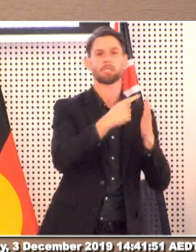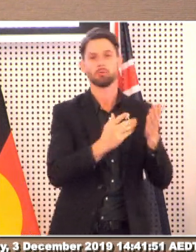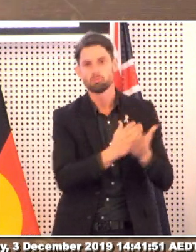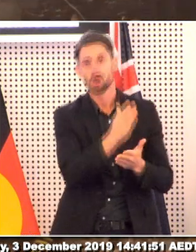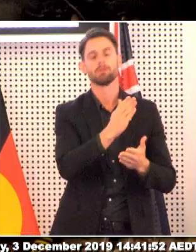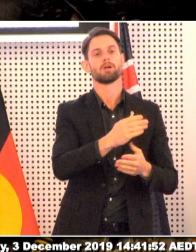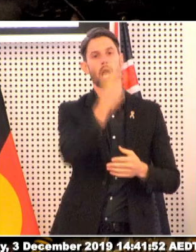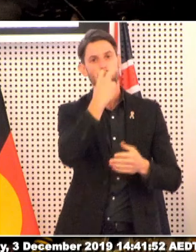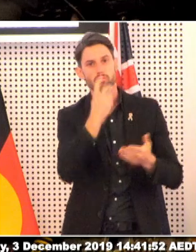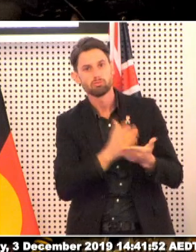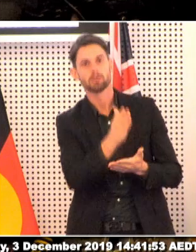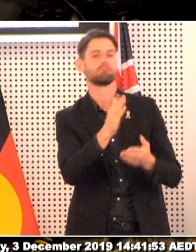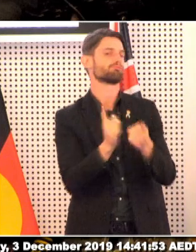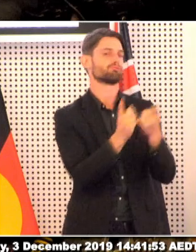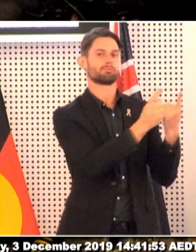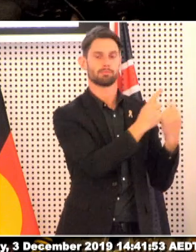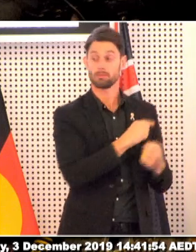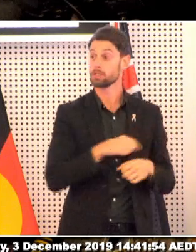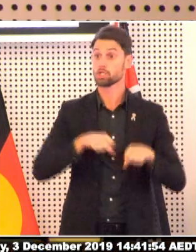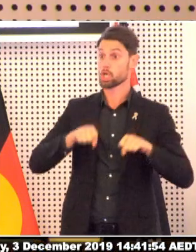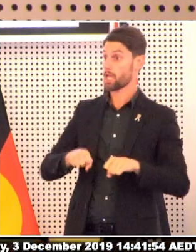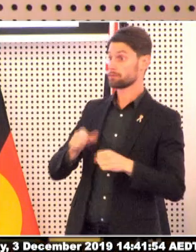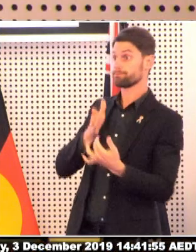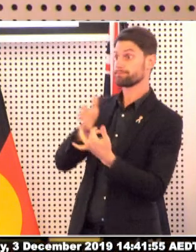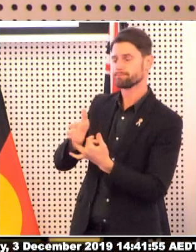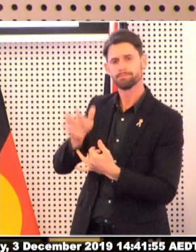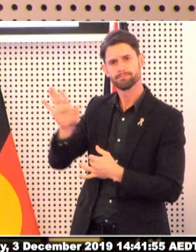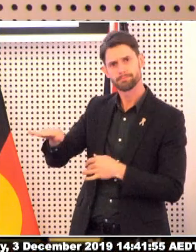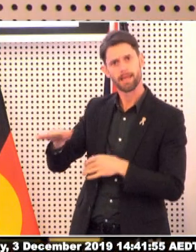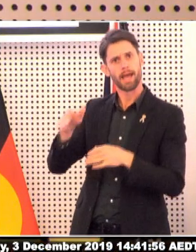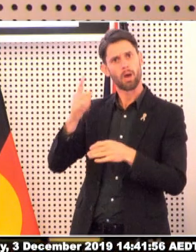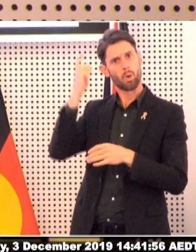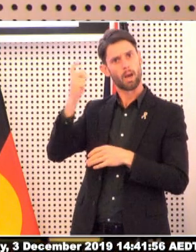Sorry, can I interrupt. Is there anything in the Victorian legislation that requires you to take into